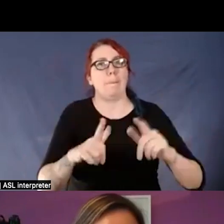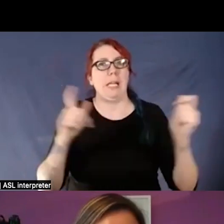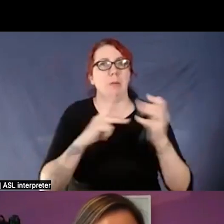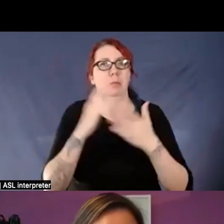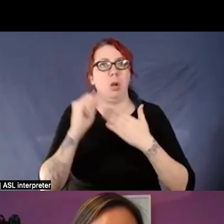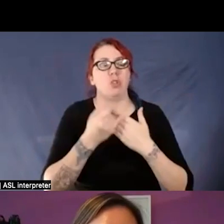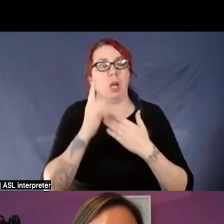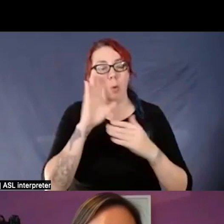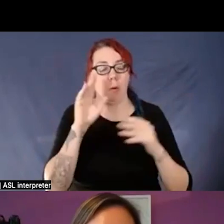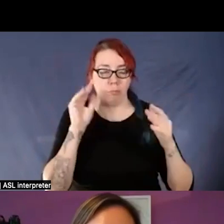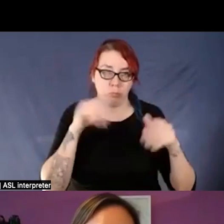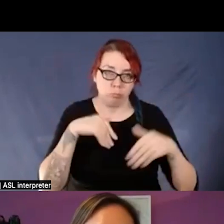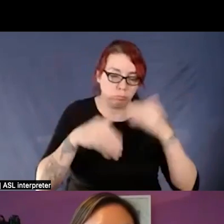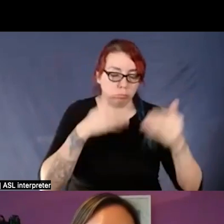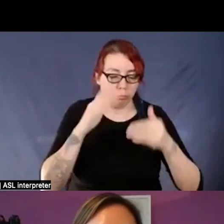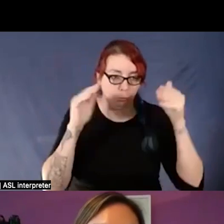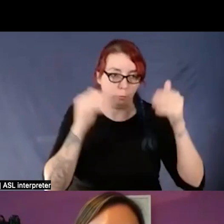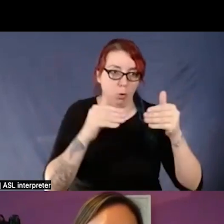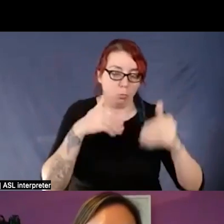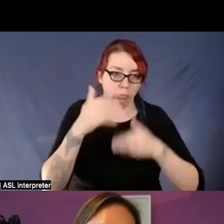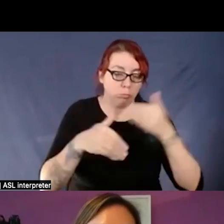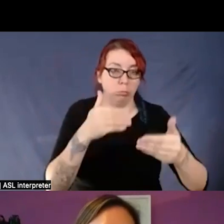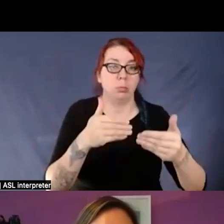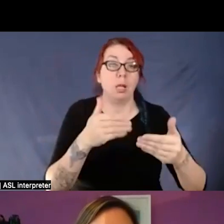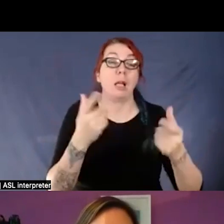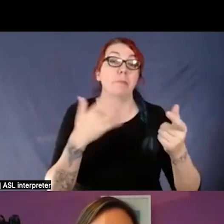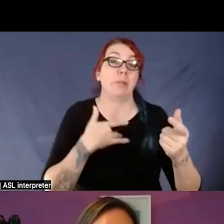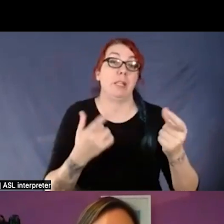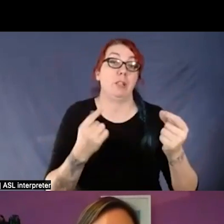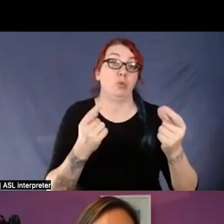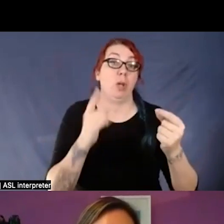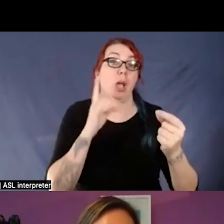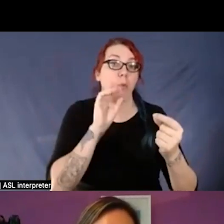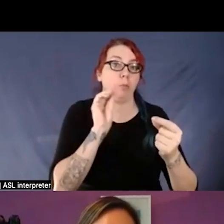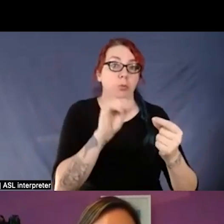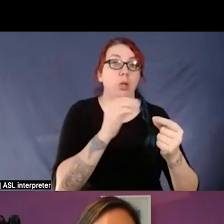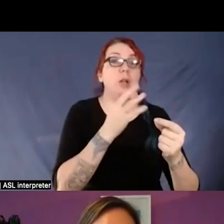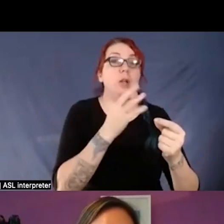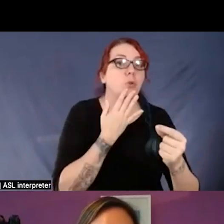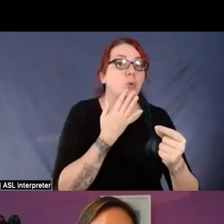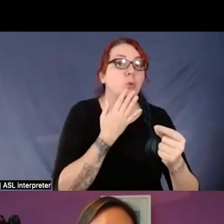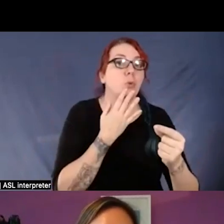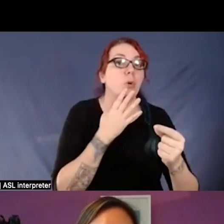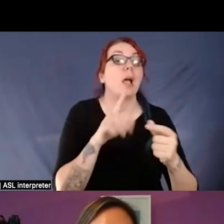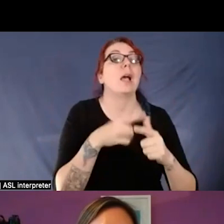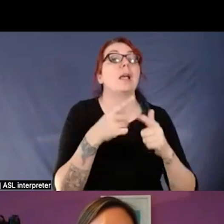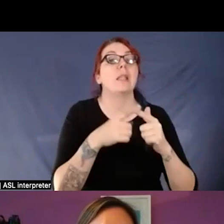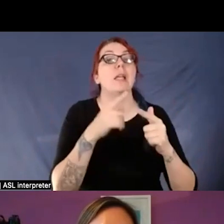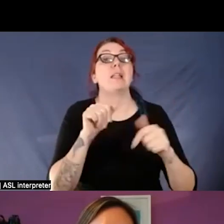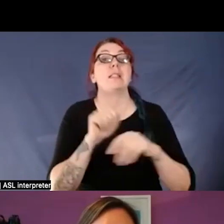with a colour, click on the Send Receive tab in the Outlook ribbon and select the work offline